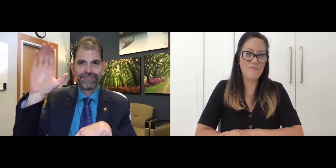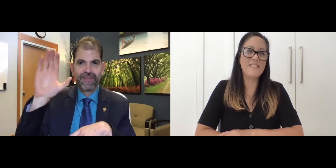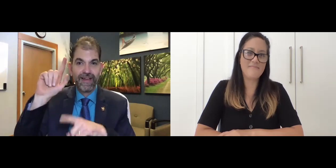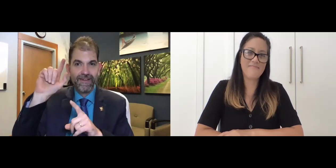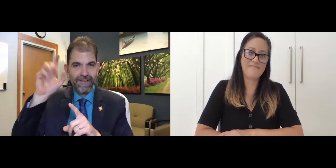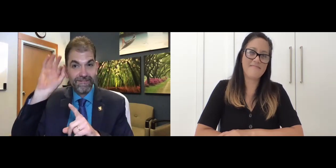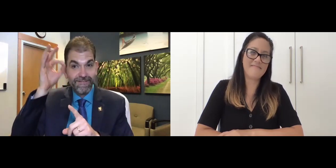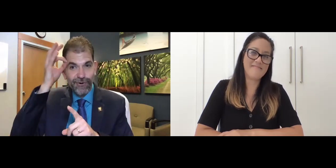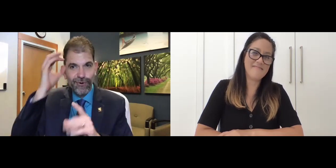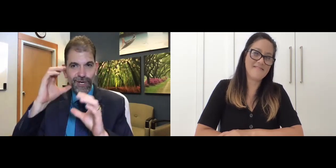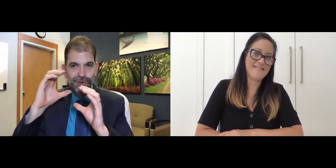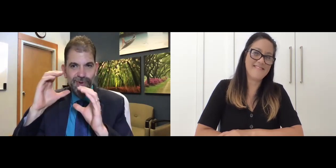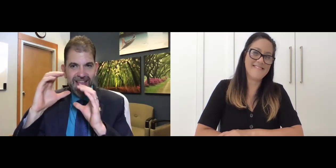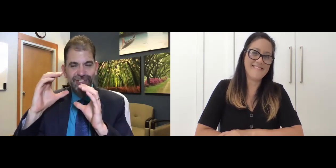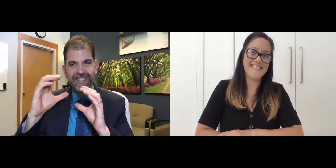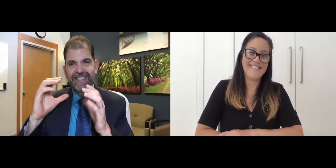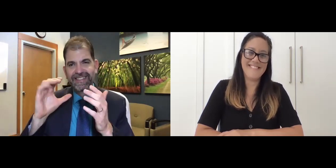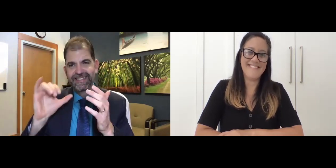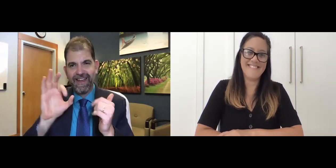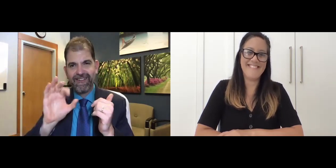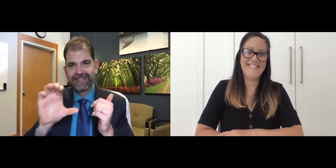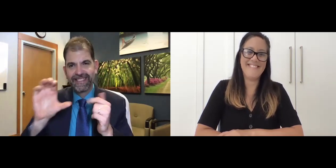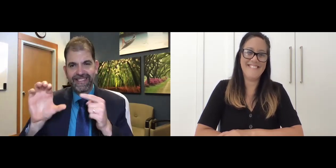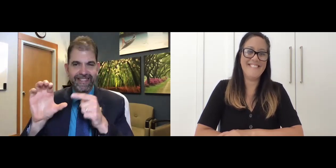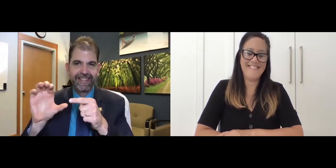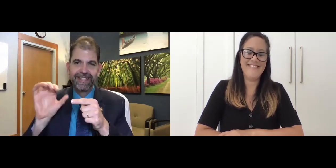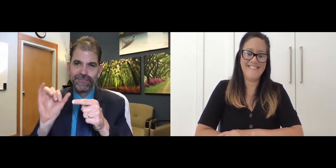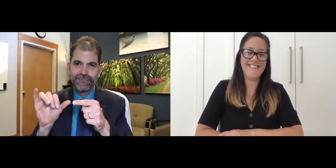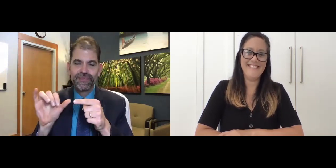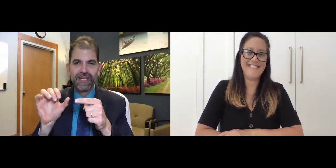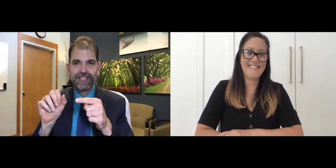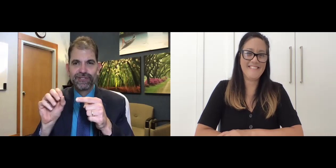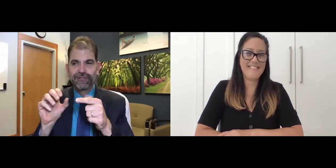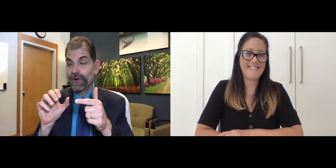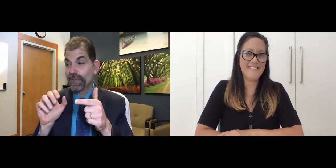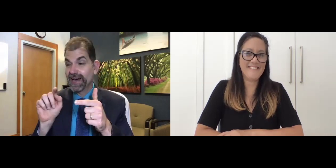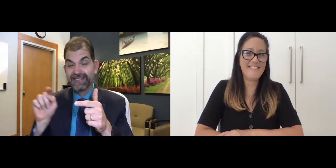services that don't violate the FCC communication rules.